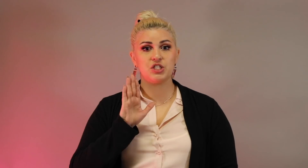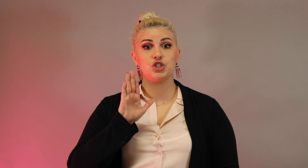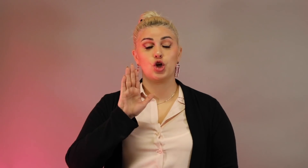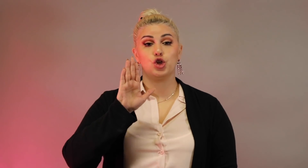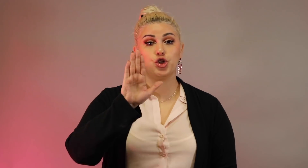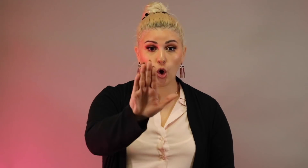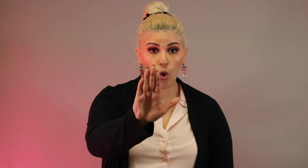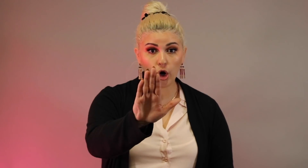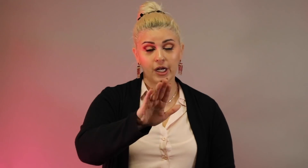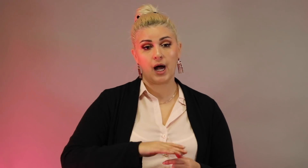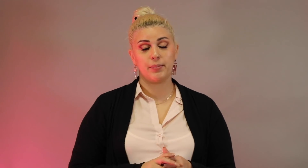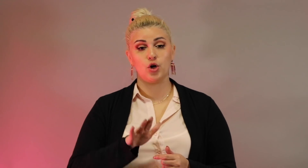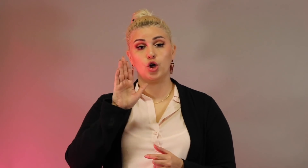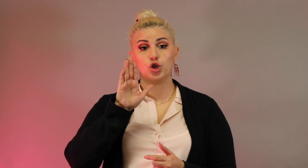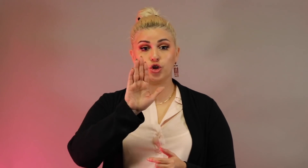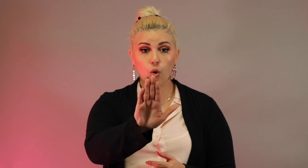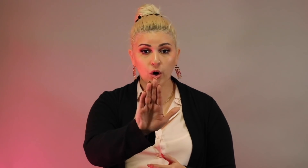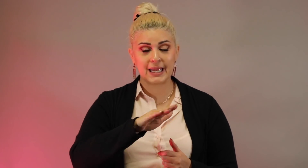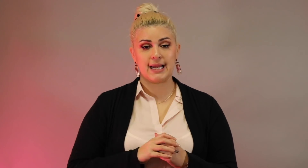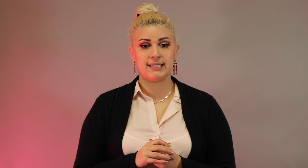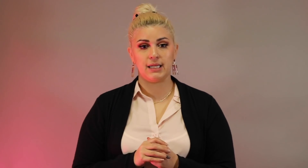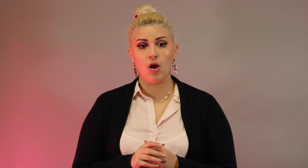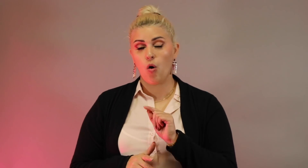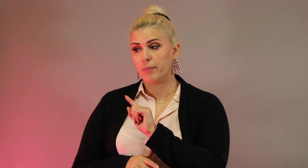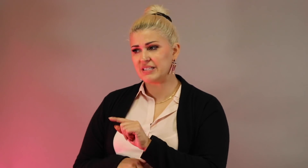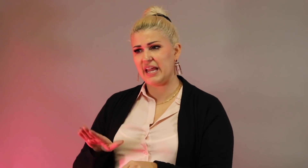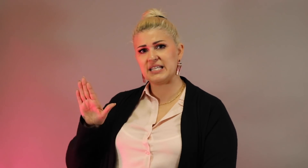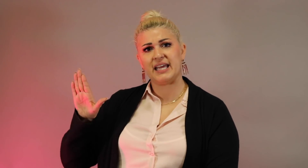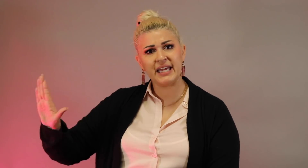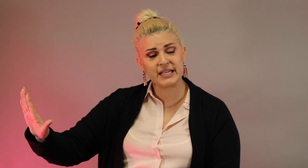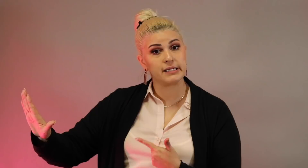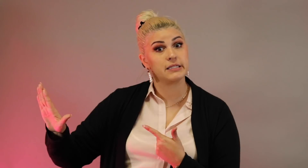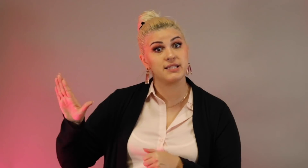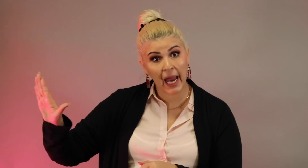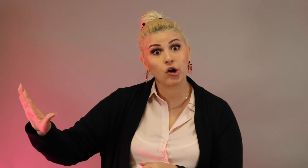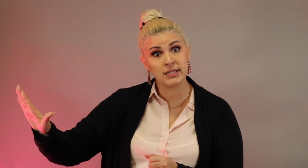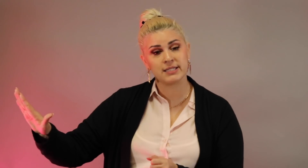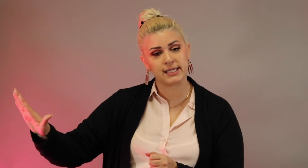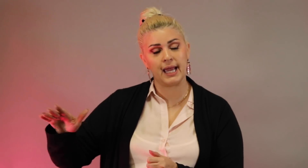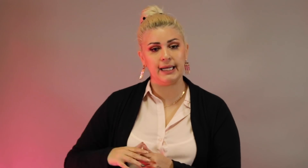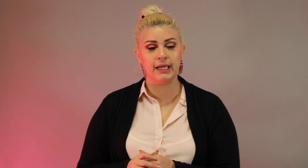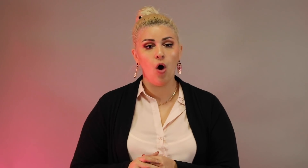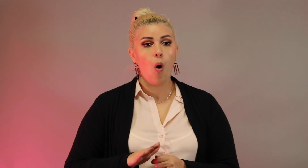This is your cup, your candy. Or I'm gonna say, it's his, it's Terrance's candy